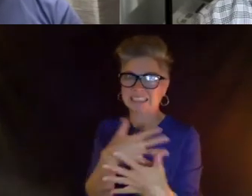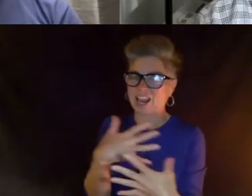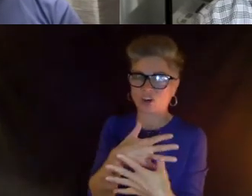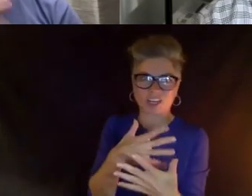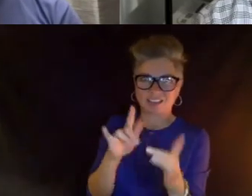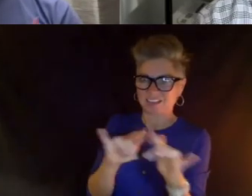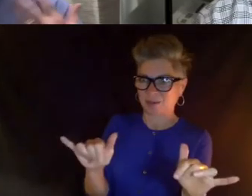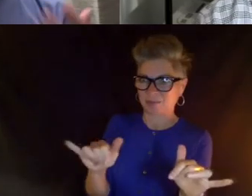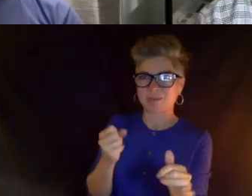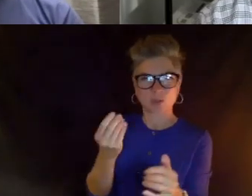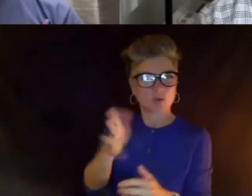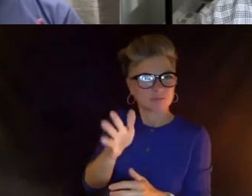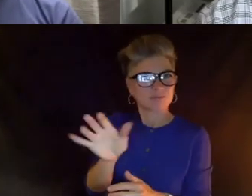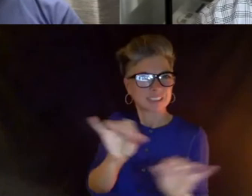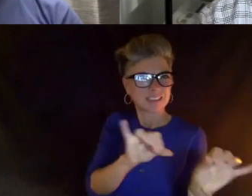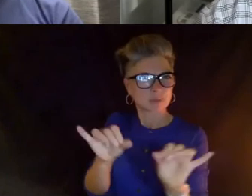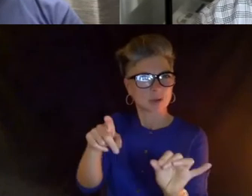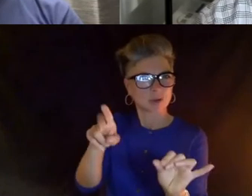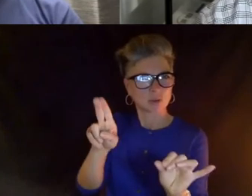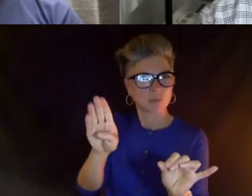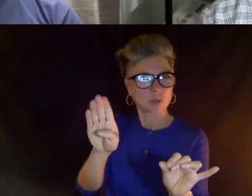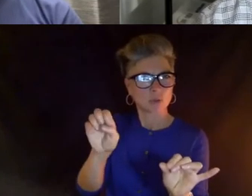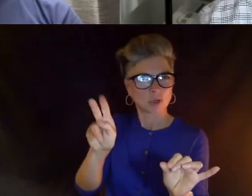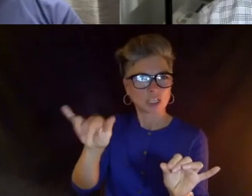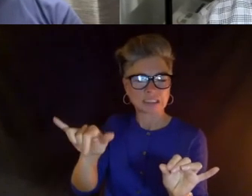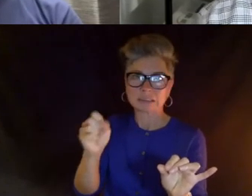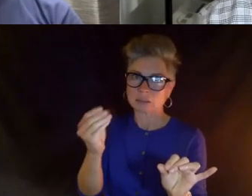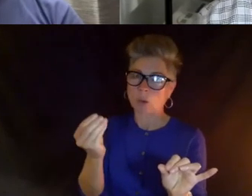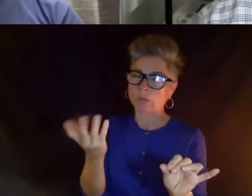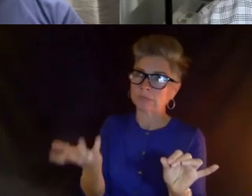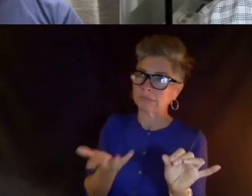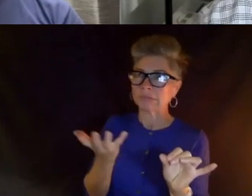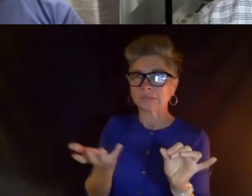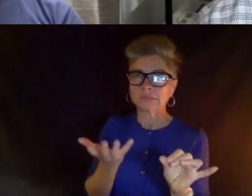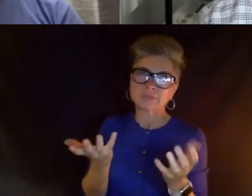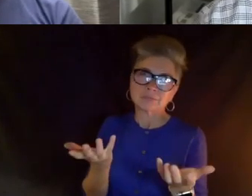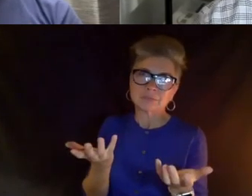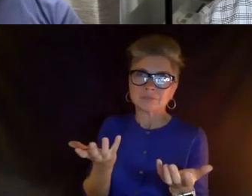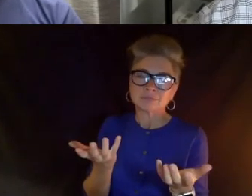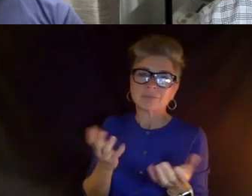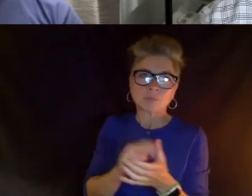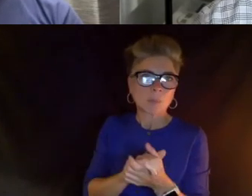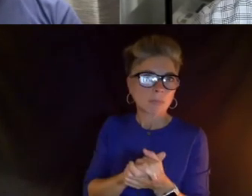And so just to understand that, that might be an occurrence as well. So the gender specialists